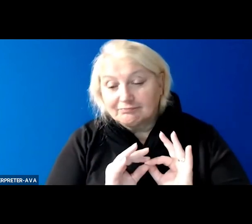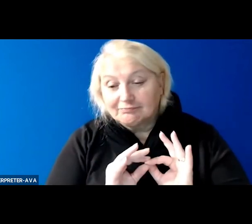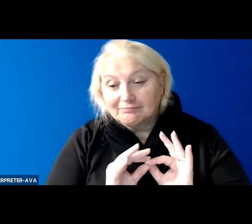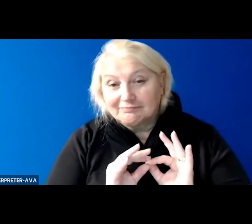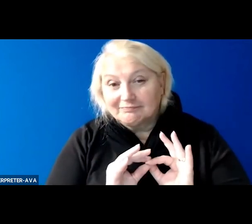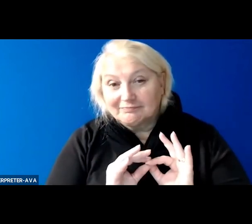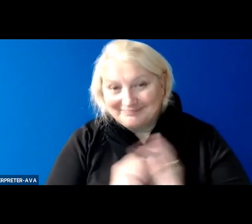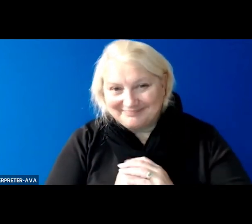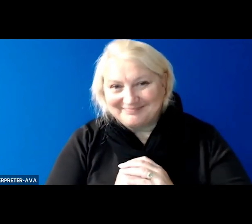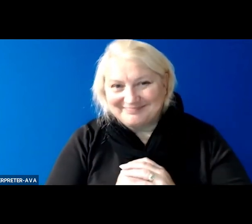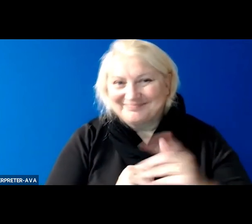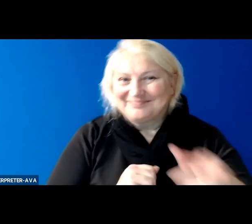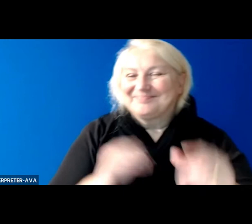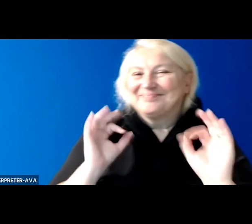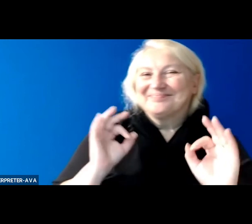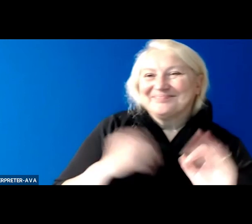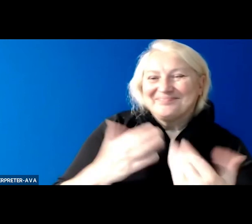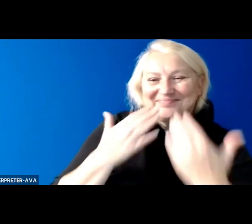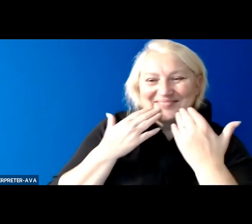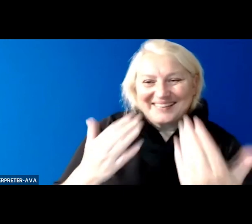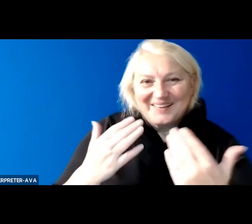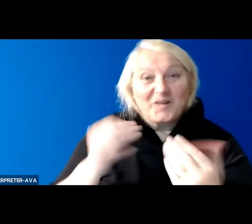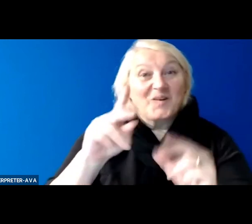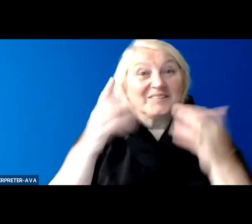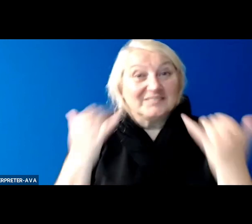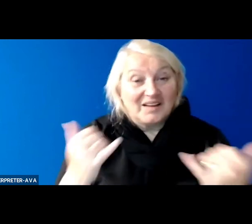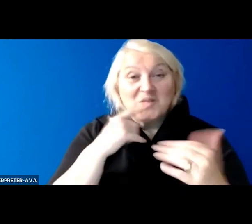Thank you so much. So, I guess now without further ado, we'll go into